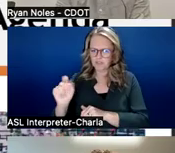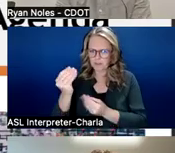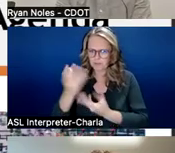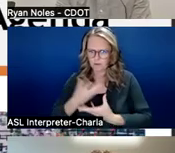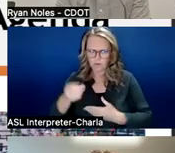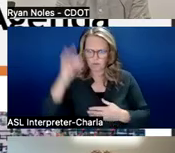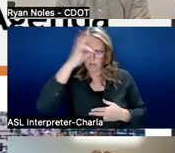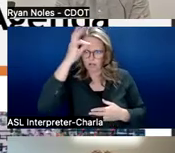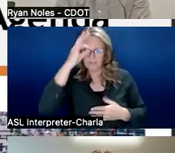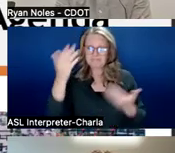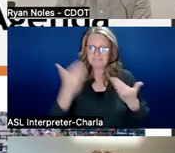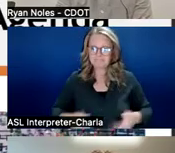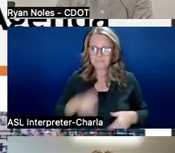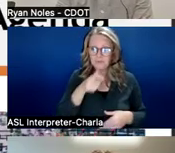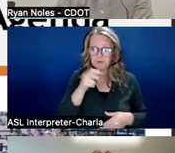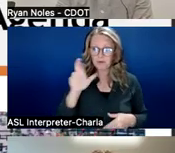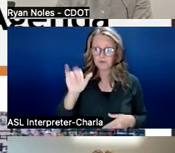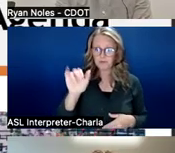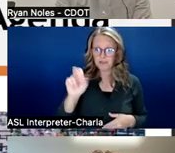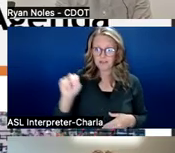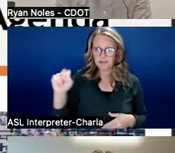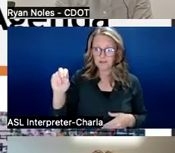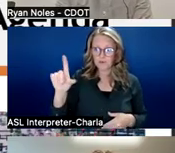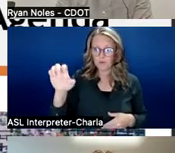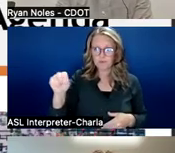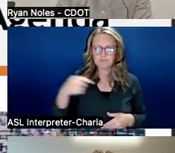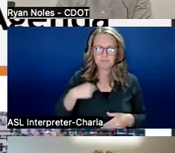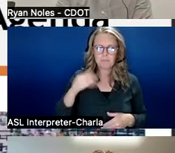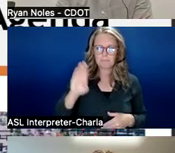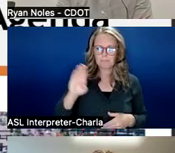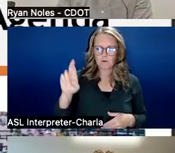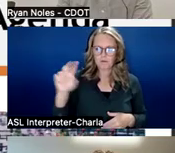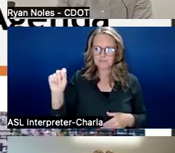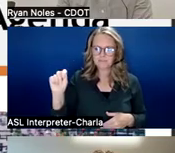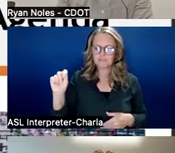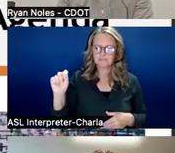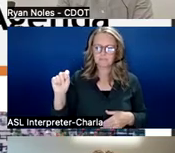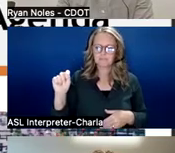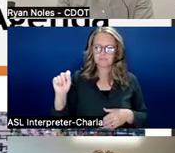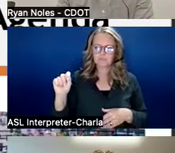I'm Ryan Noles, I'm the Bus Rapid Transit Program manager with CDOT Region One,